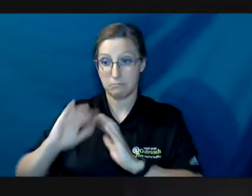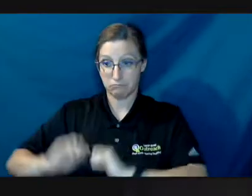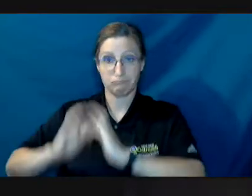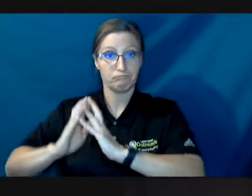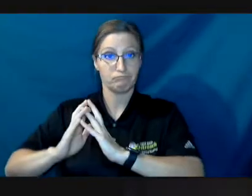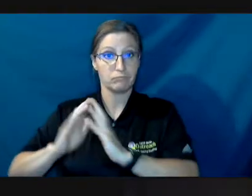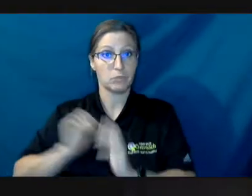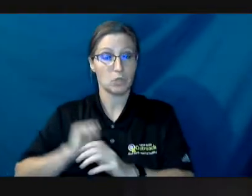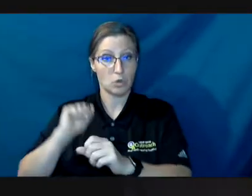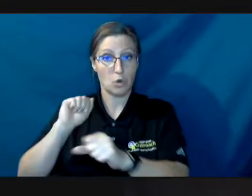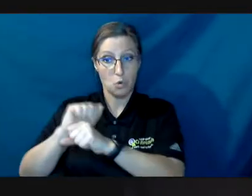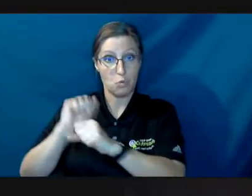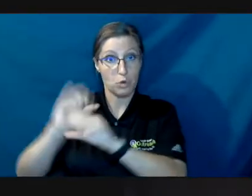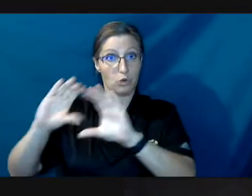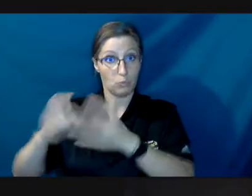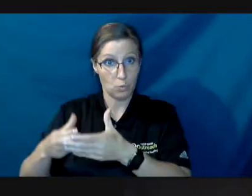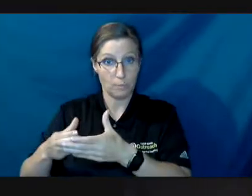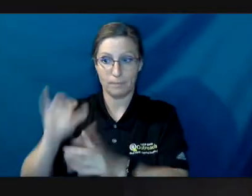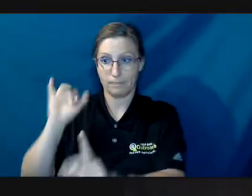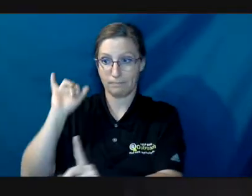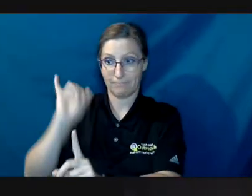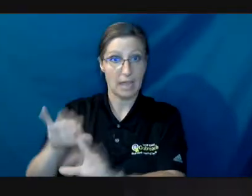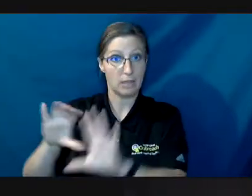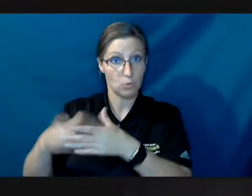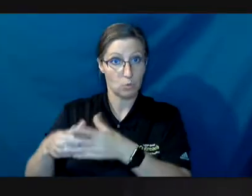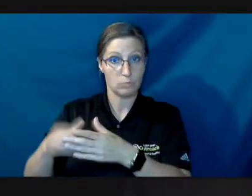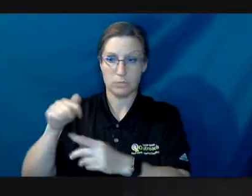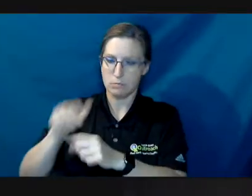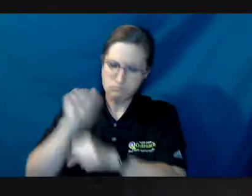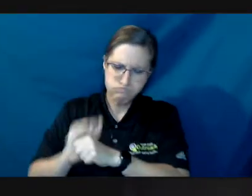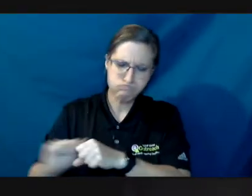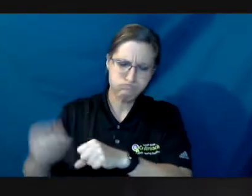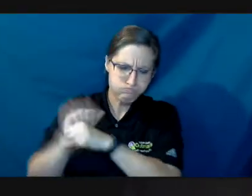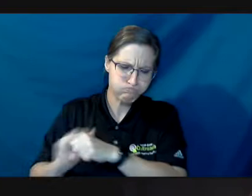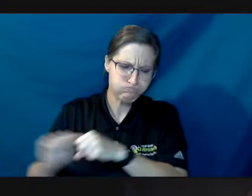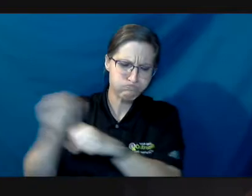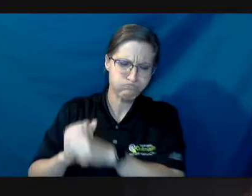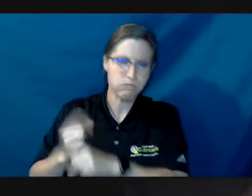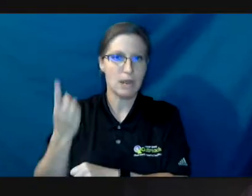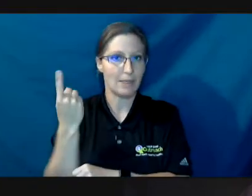And this workgroup worked the entire school year, last year,